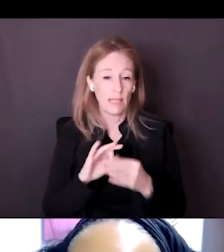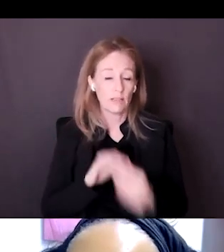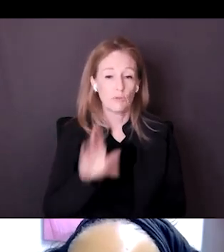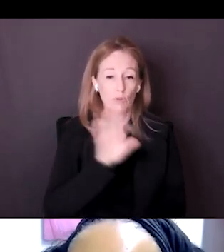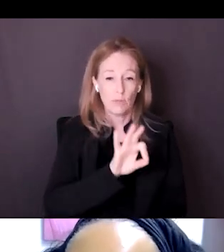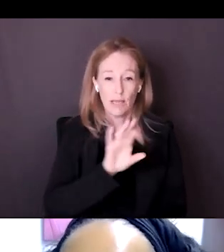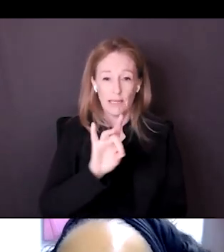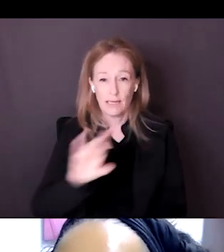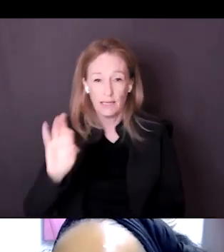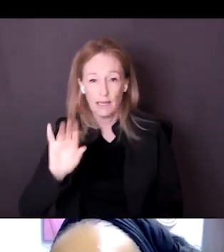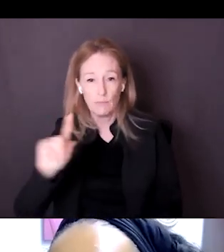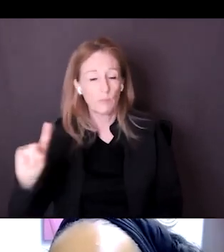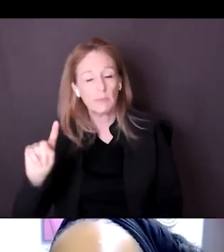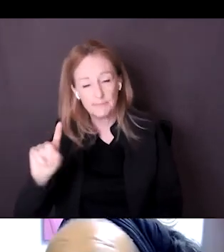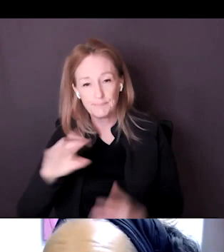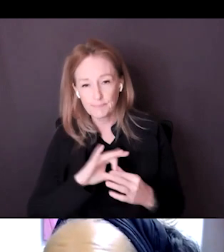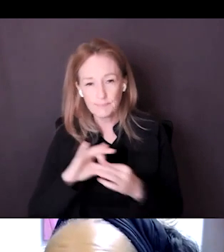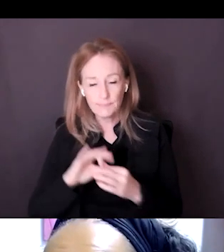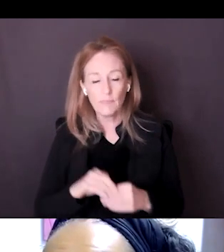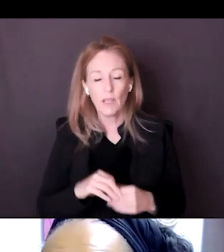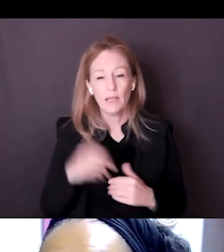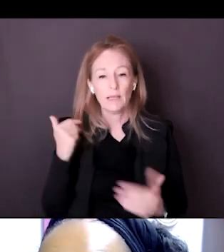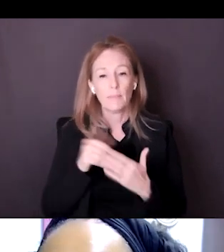HERE AT SAMHSA, WE ARE GOING TO HOST A CONVENING WITH WIRELESS